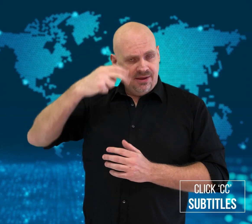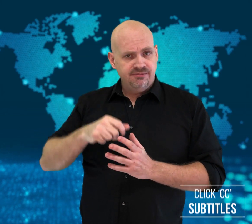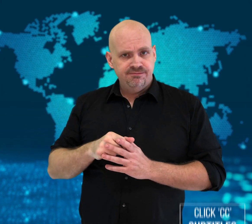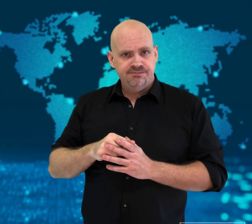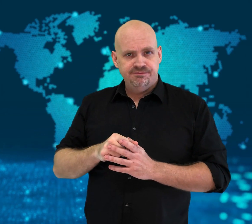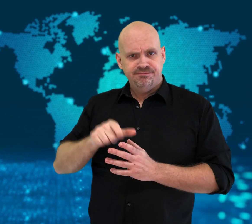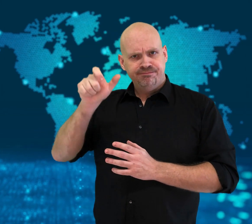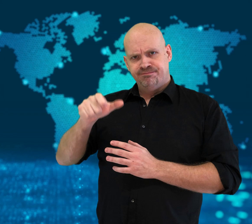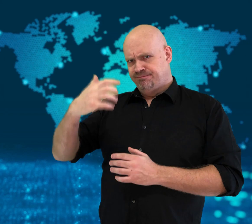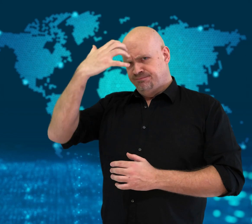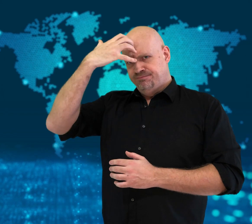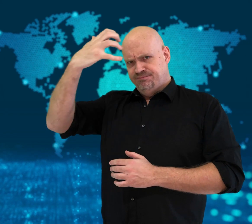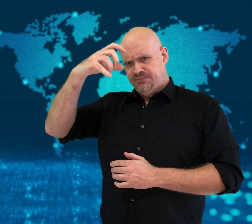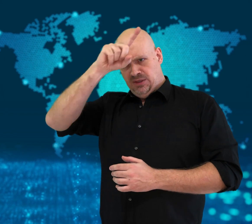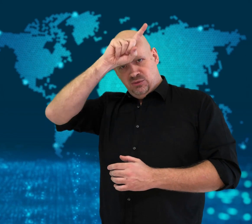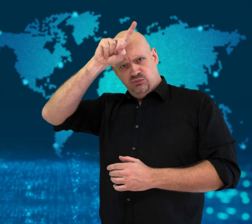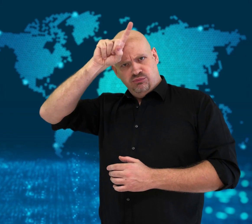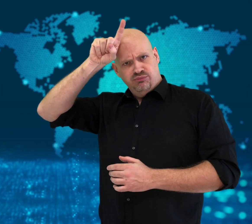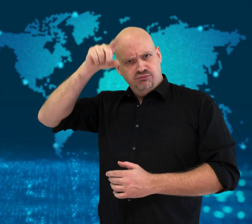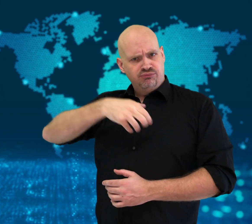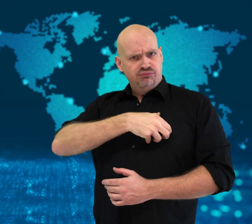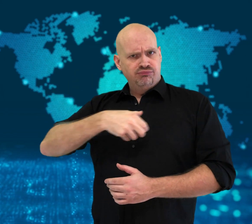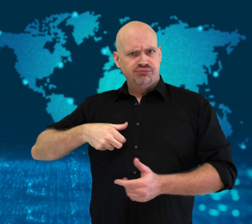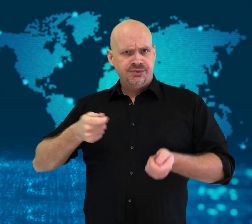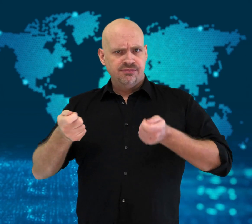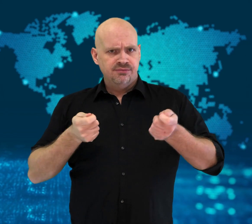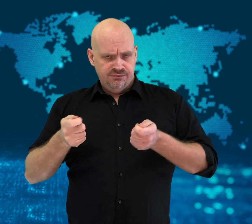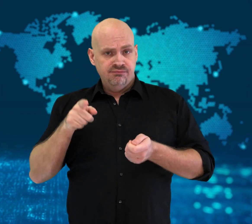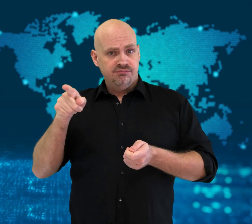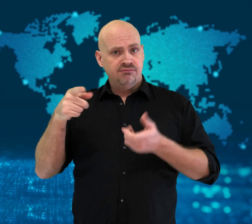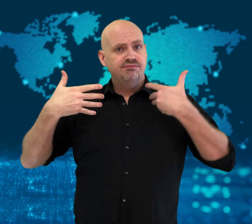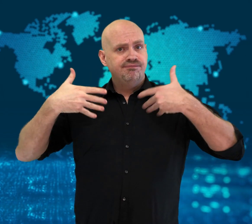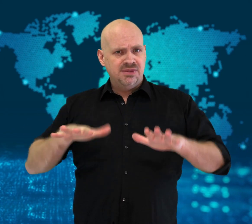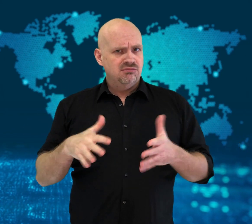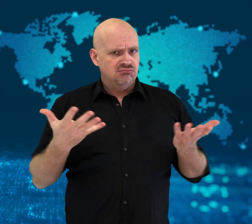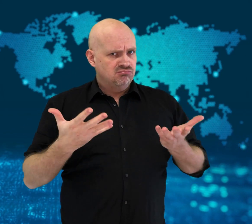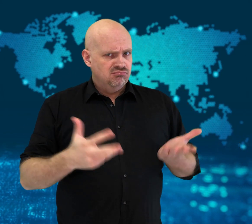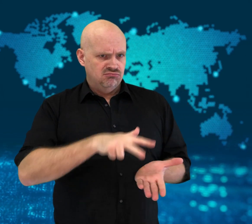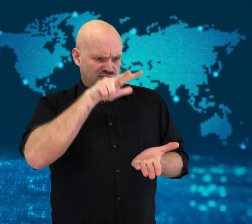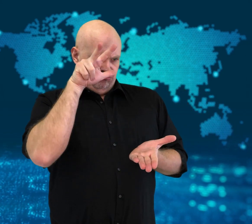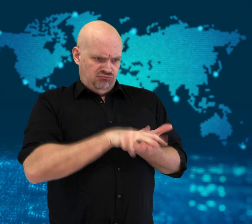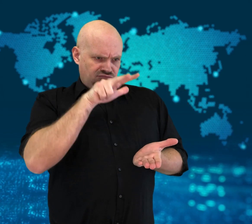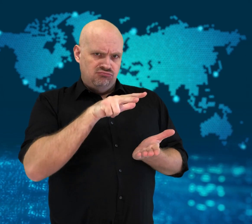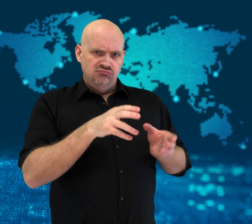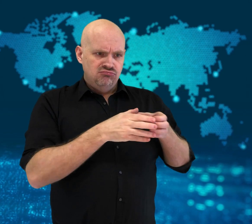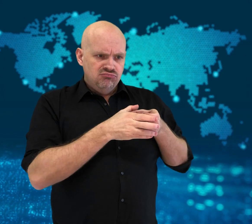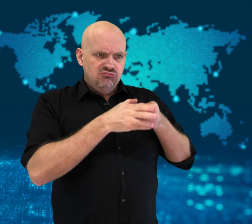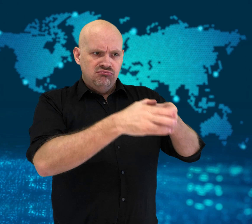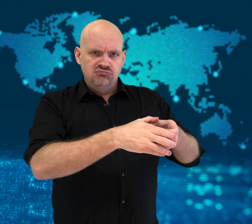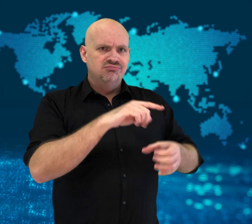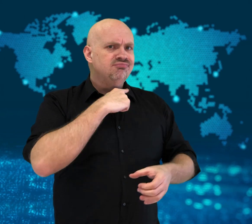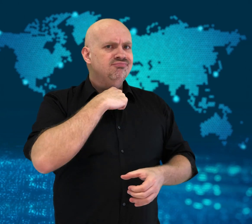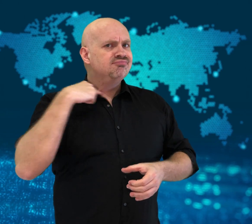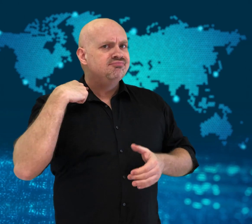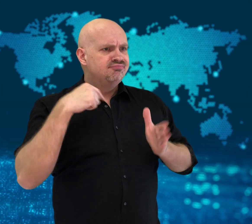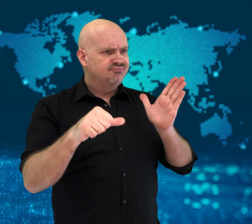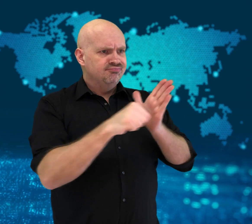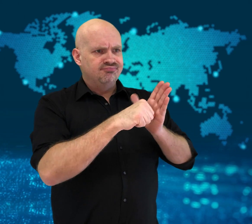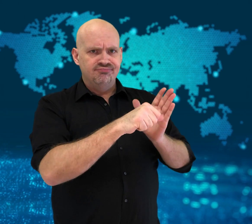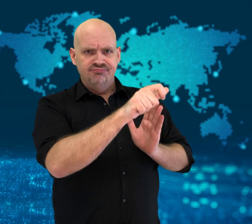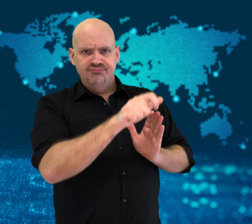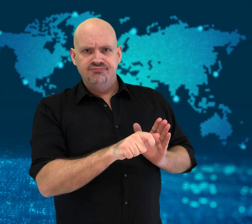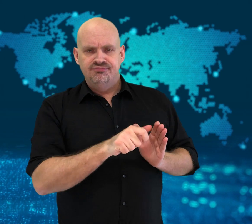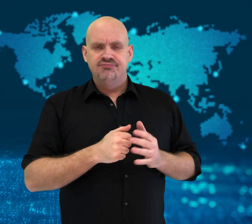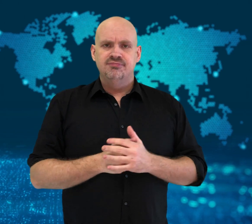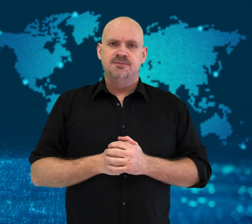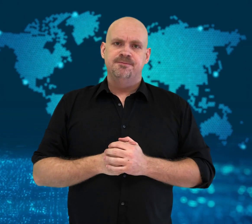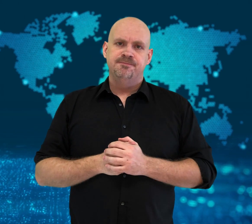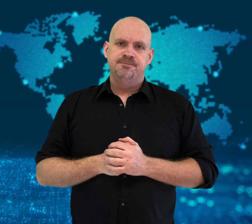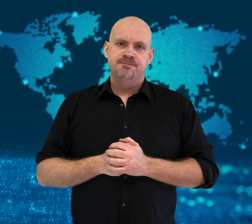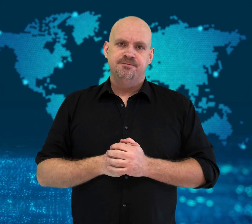Prince approved murder.